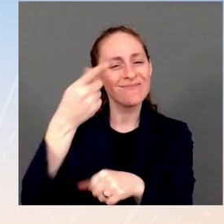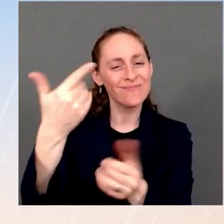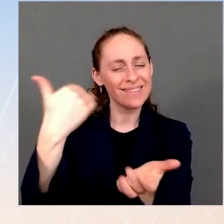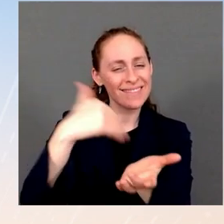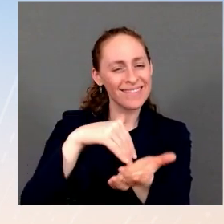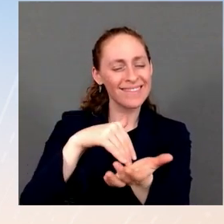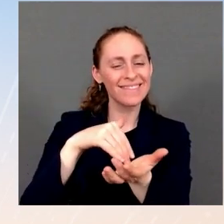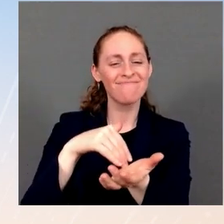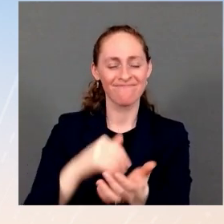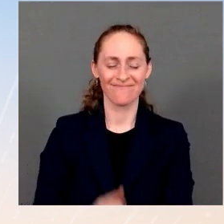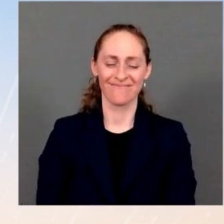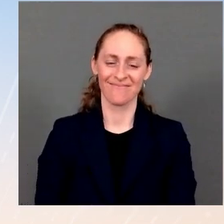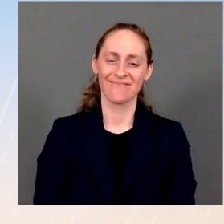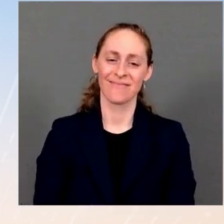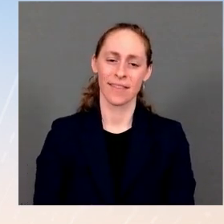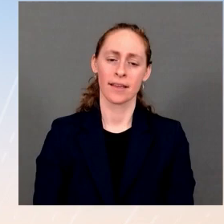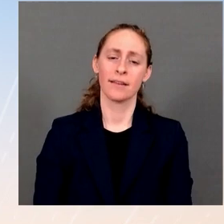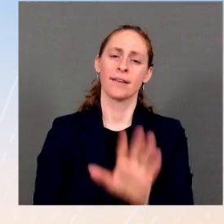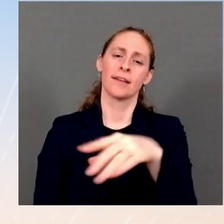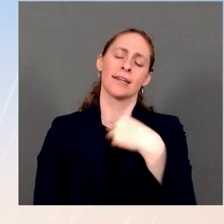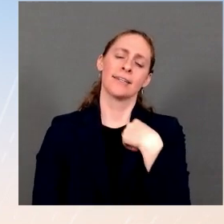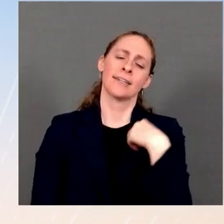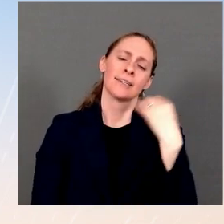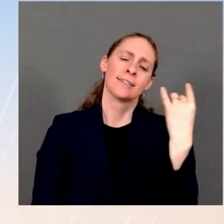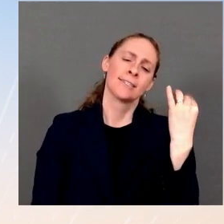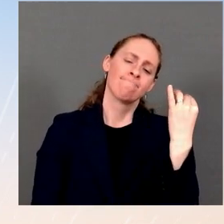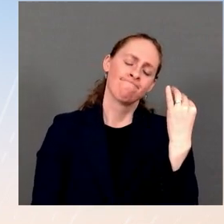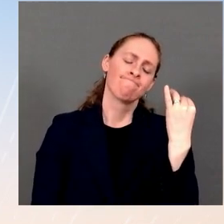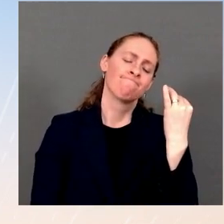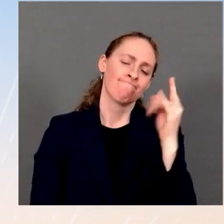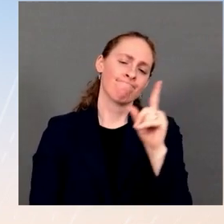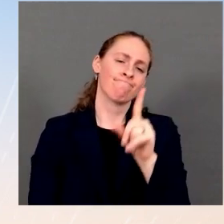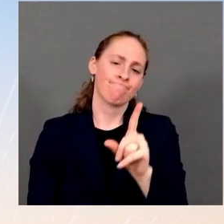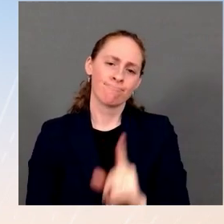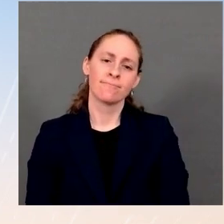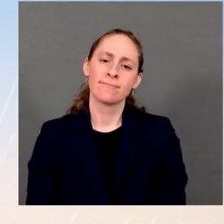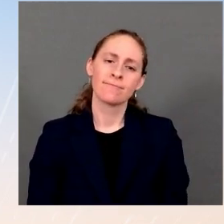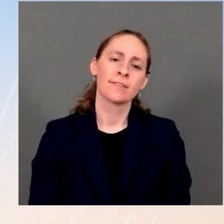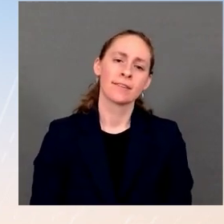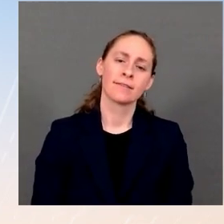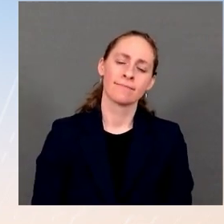It is so important that we start making this progress right away.